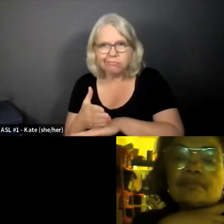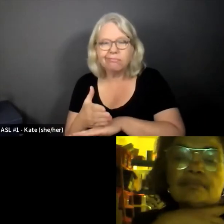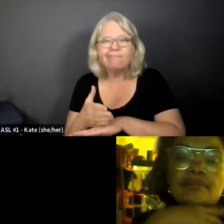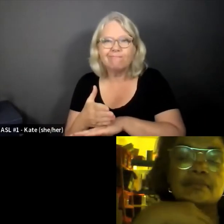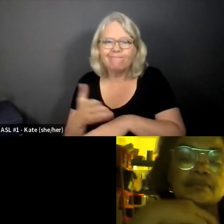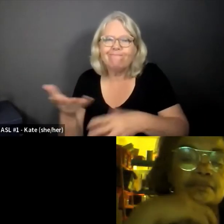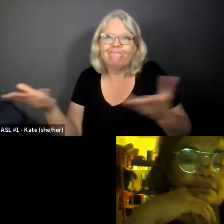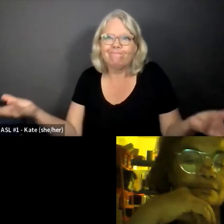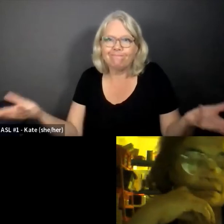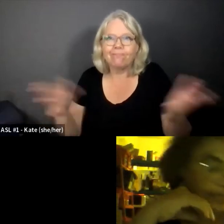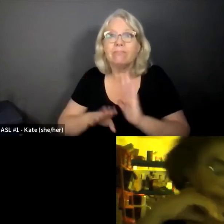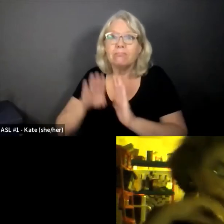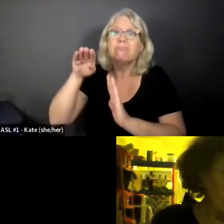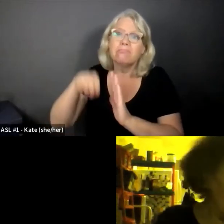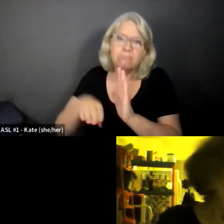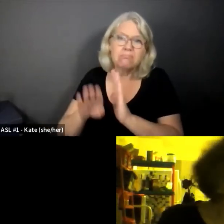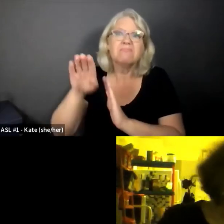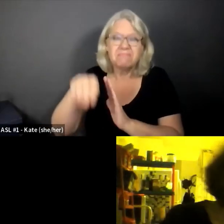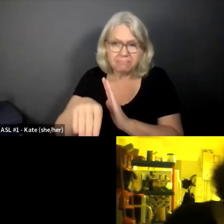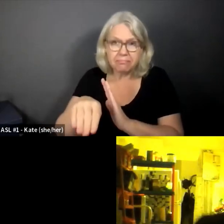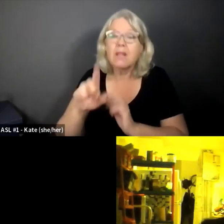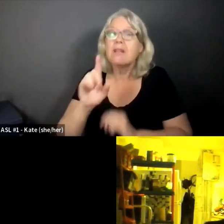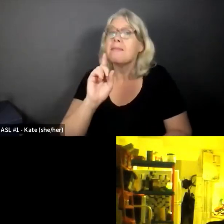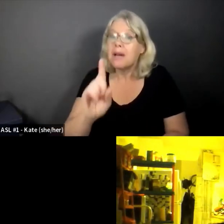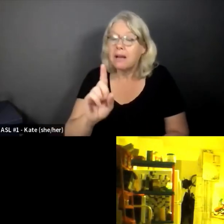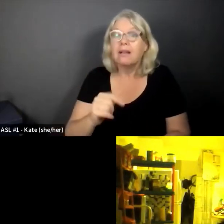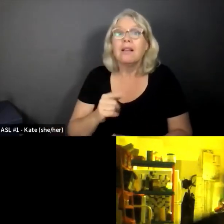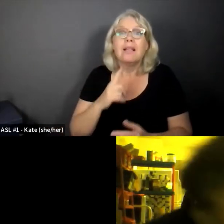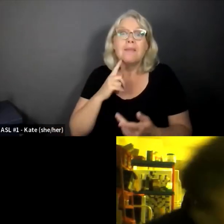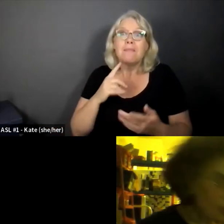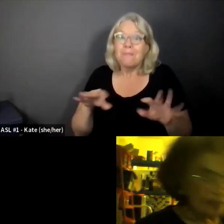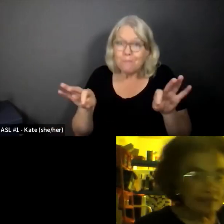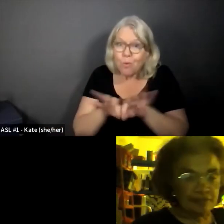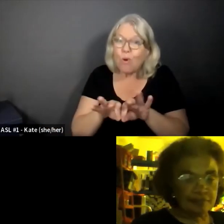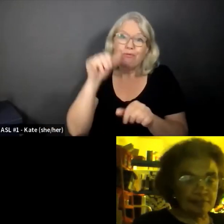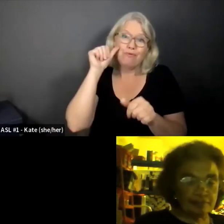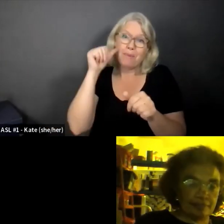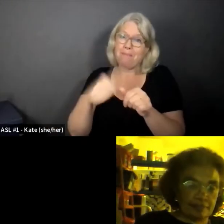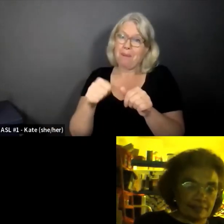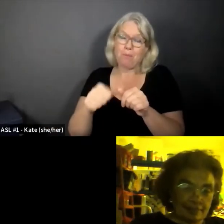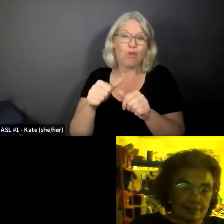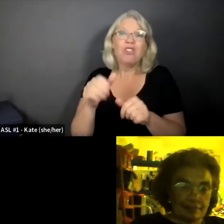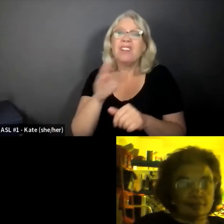SOMETHING THAT'S BEEN CONSTANT IS THAT IT'S NOT GIVEN TO US. WE HAVE HAD TO FIGHT FOR IT.